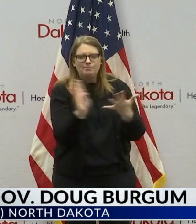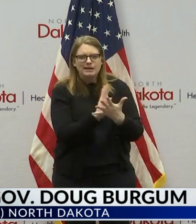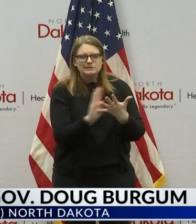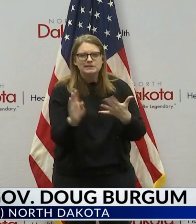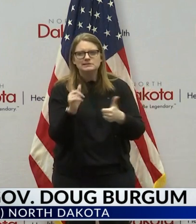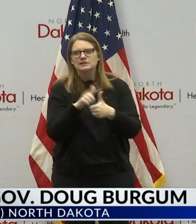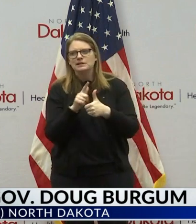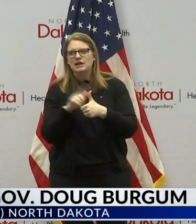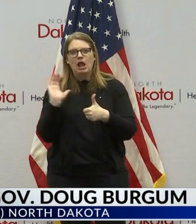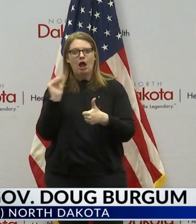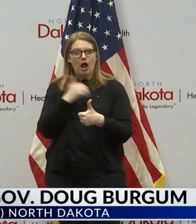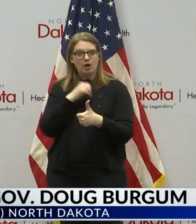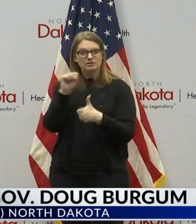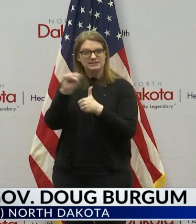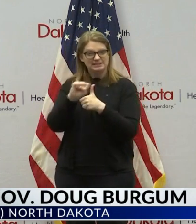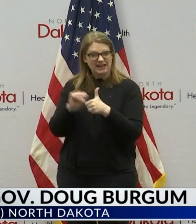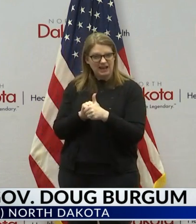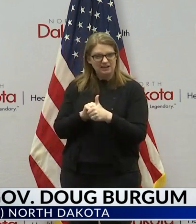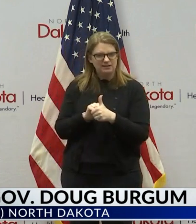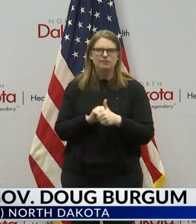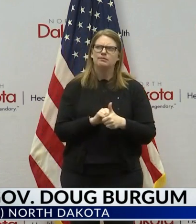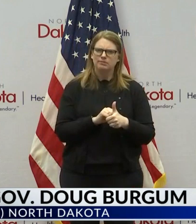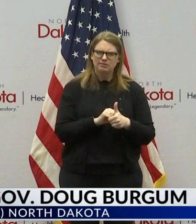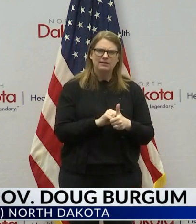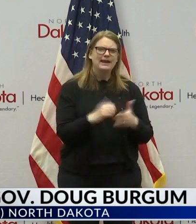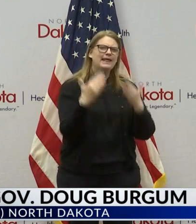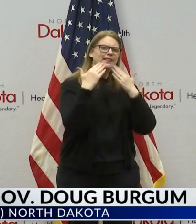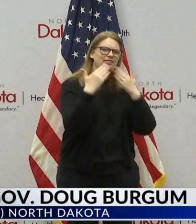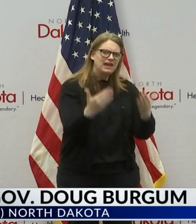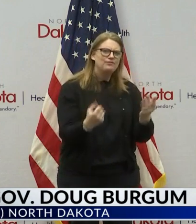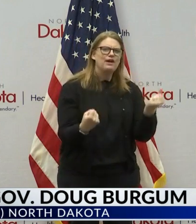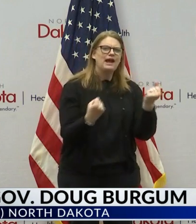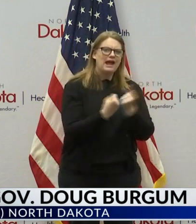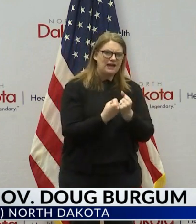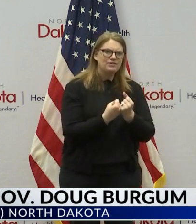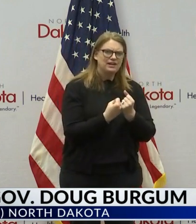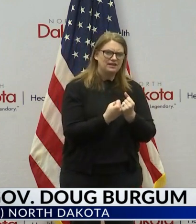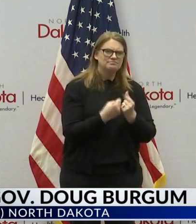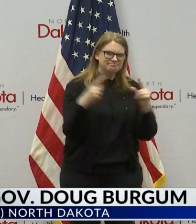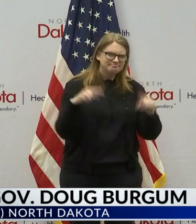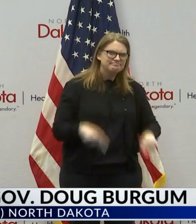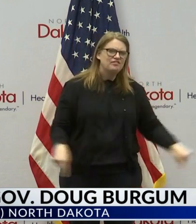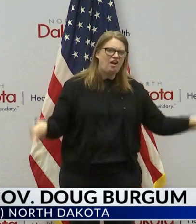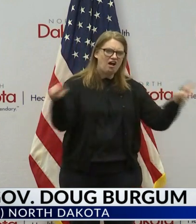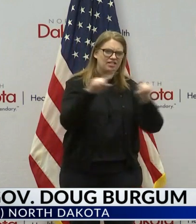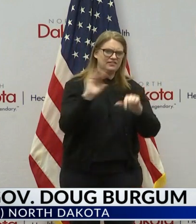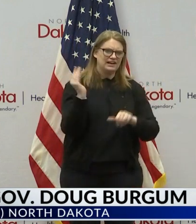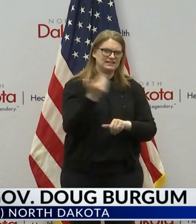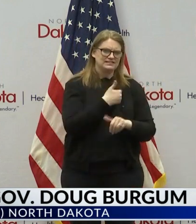UNDERSTANDS ENERGY AND UNDERSTANDS THE NEEDS THE ENERGY IN OUR STATE.